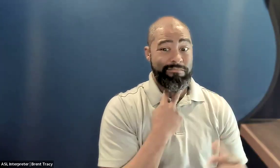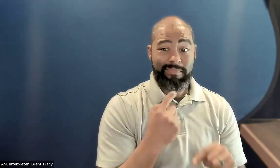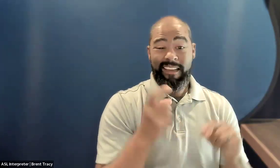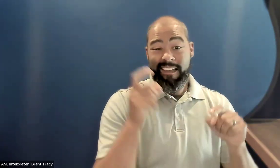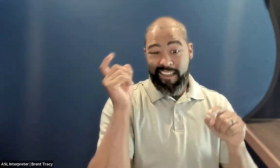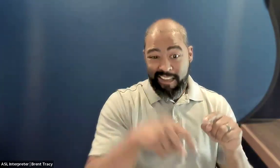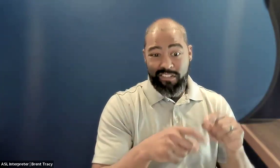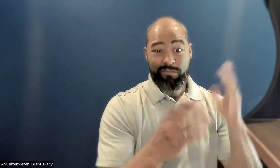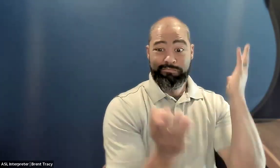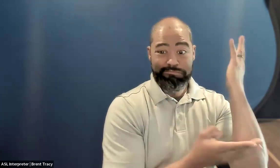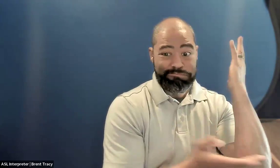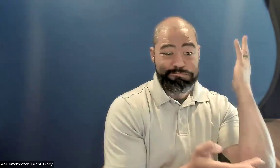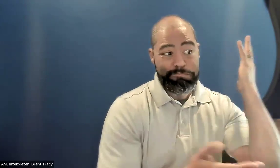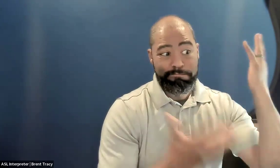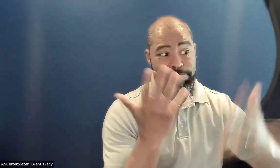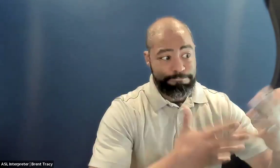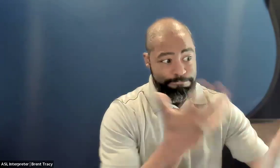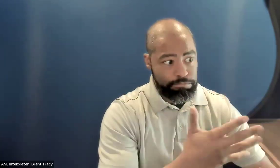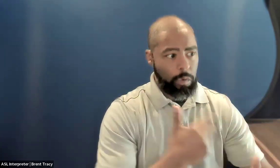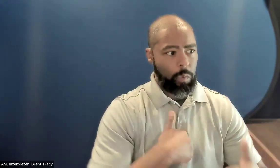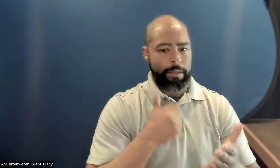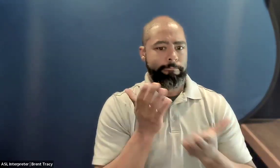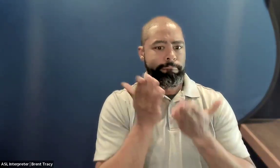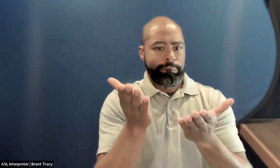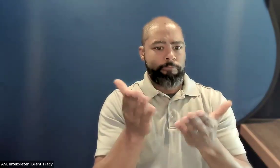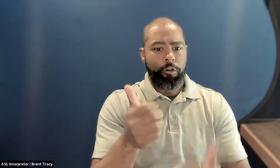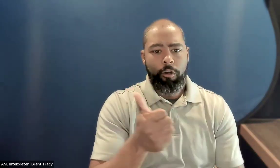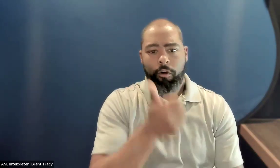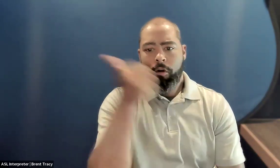replanting and permanent land conservation as well as heat